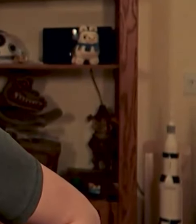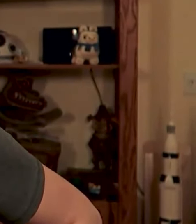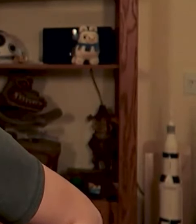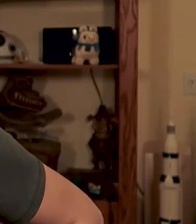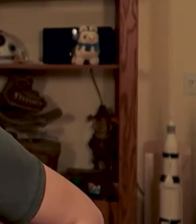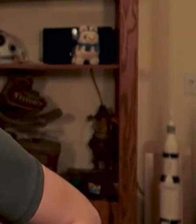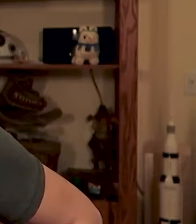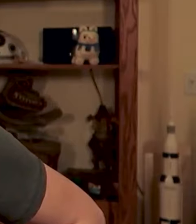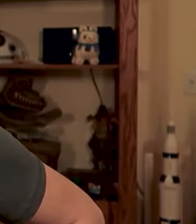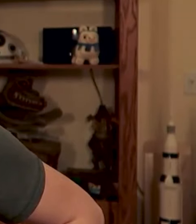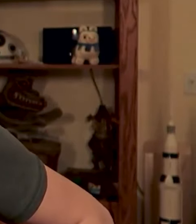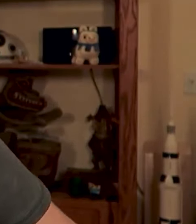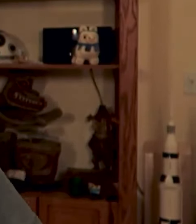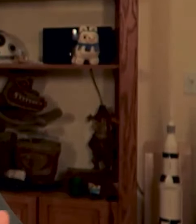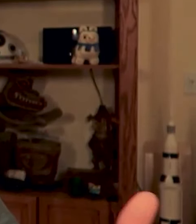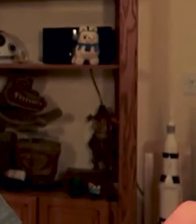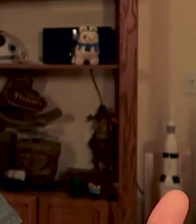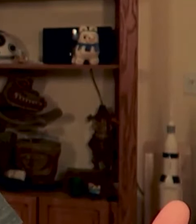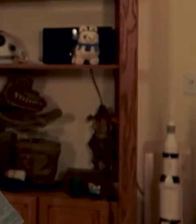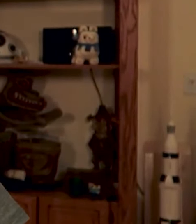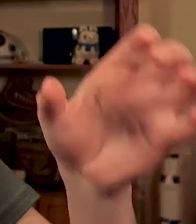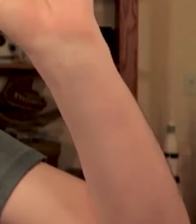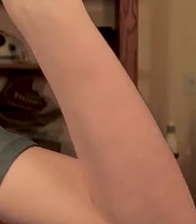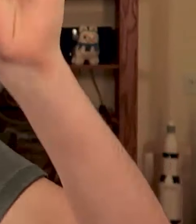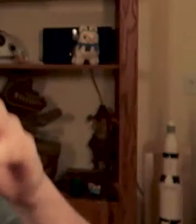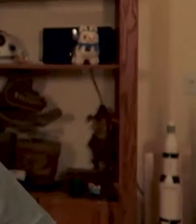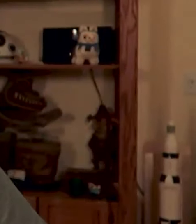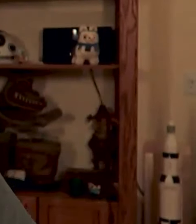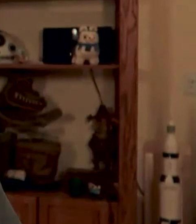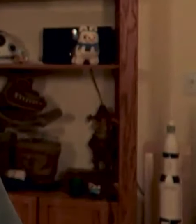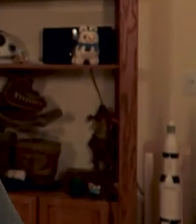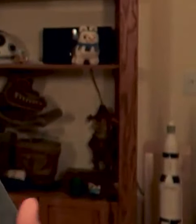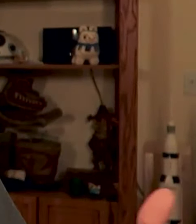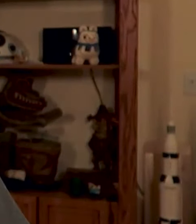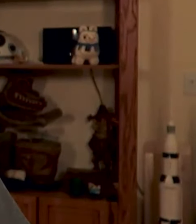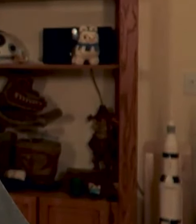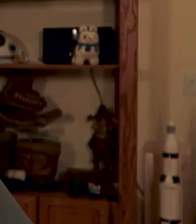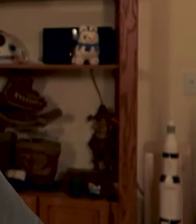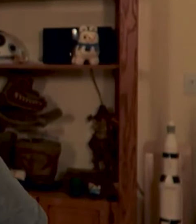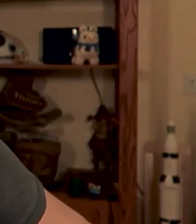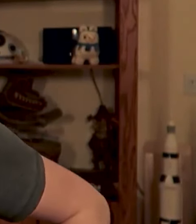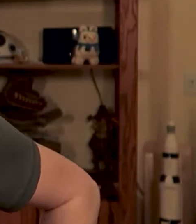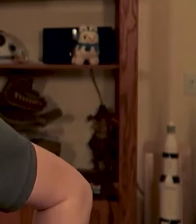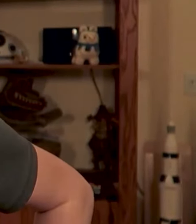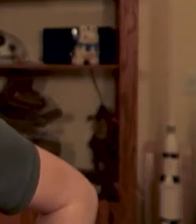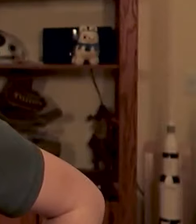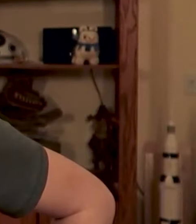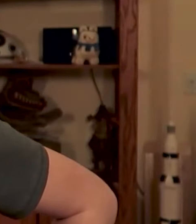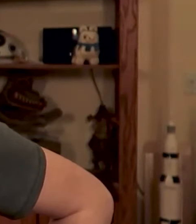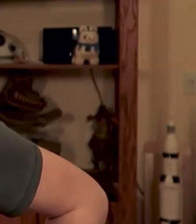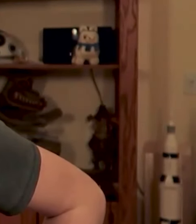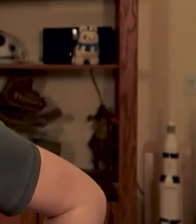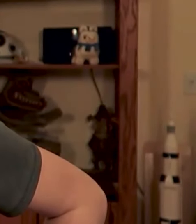ADDED COLORED GLASS TO THE GAME I THOUGHT HOW COOL TO BE IF THESE NATURALLY GENERATED IN CAVES AS IF THEY WERE CRYSTALS. JUST COLOR CRYSTALS HANGING FROM